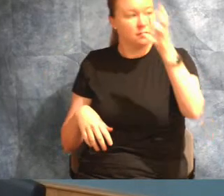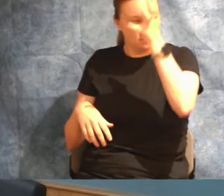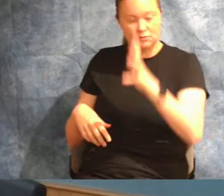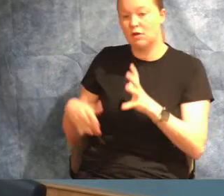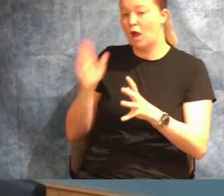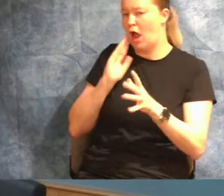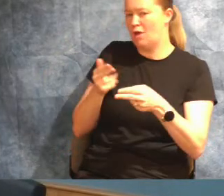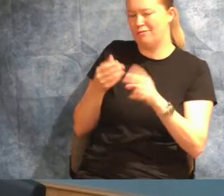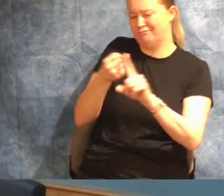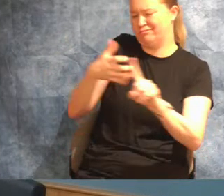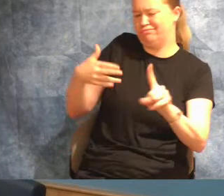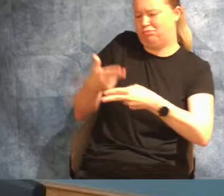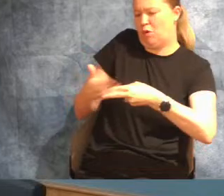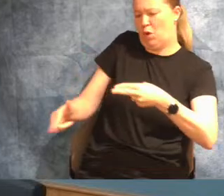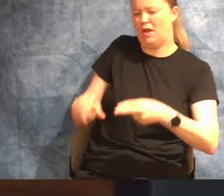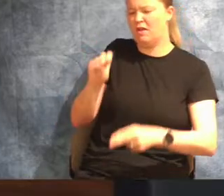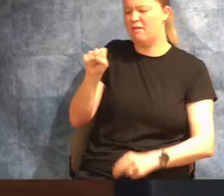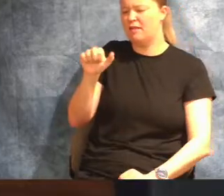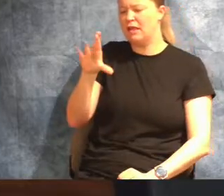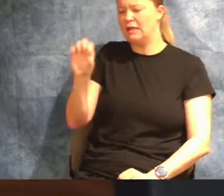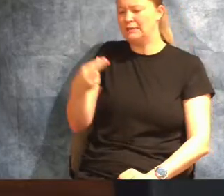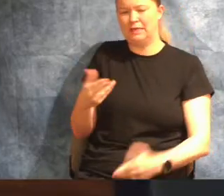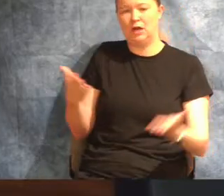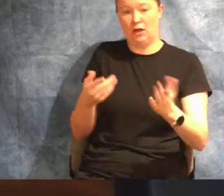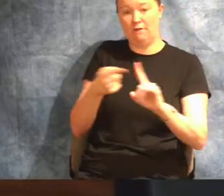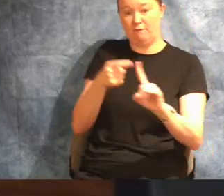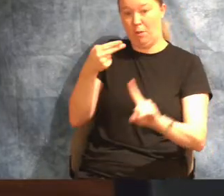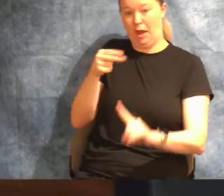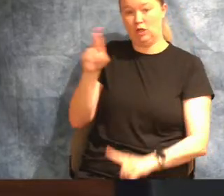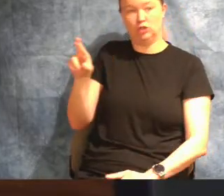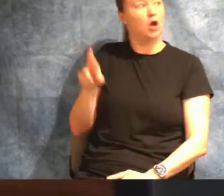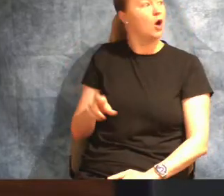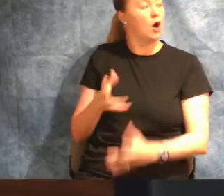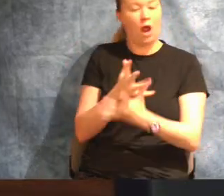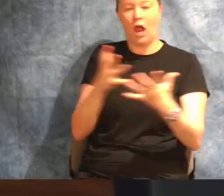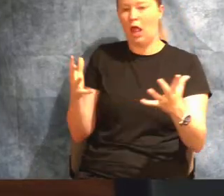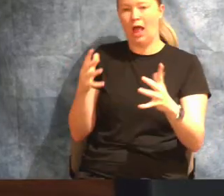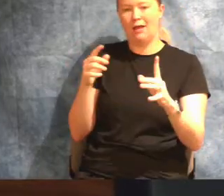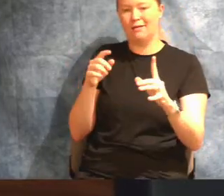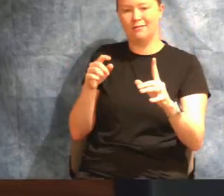briefly. I believe Sarah Holman is here also from HR. Um, a lot of these are just modernizing some